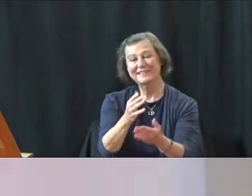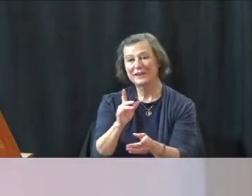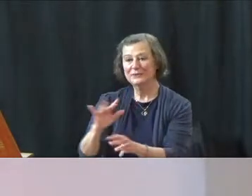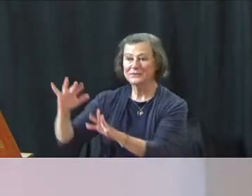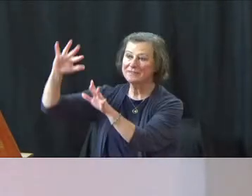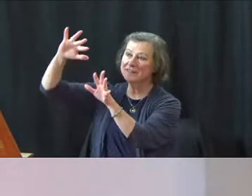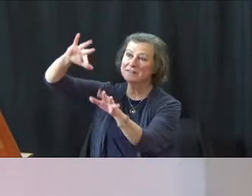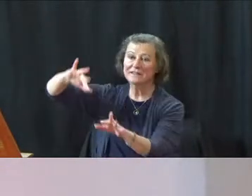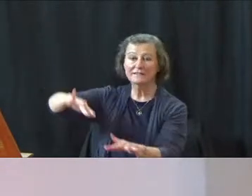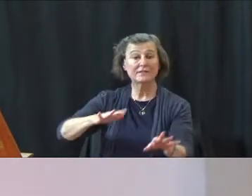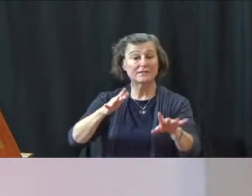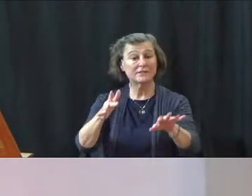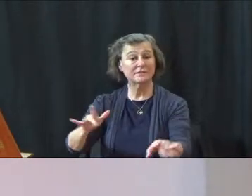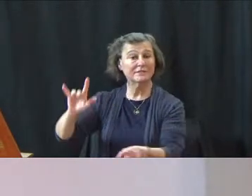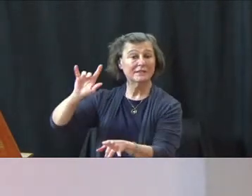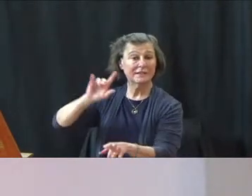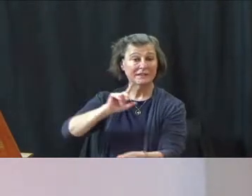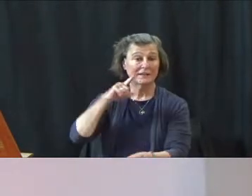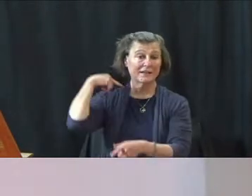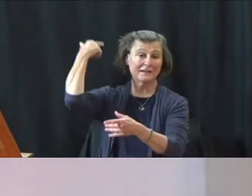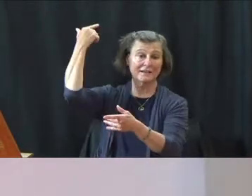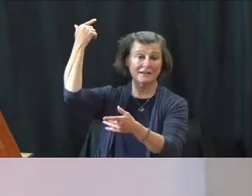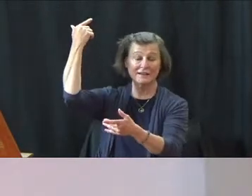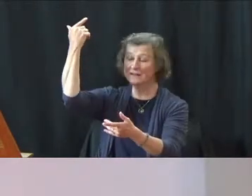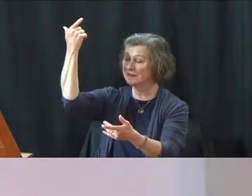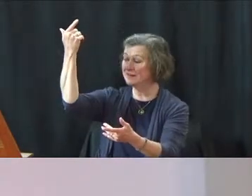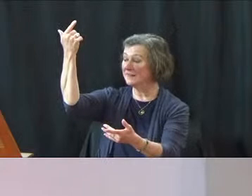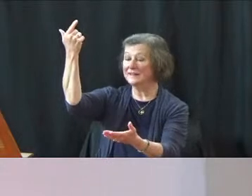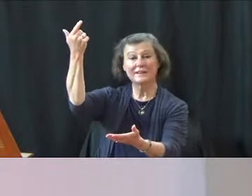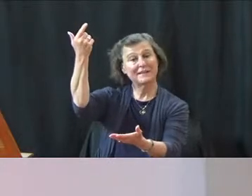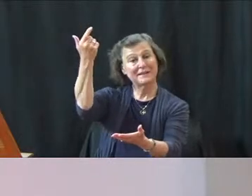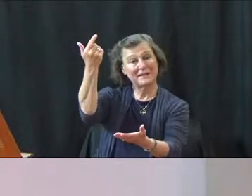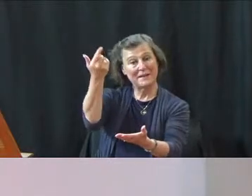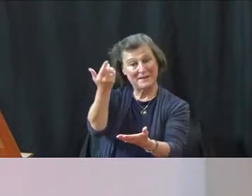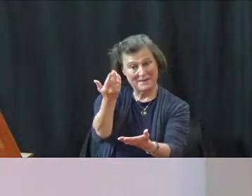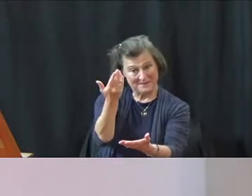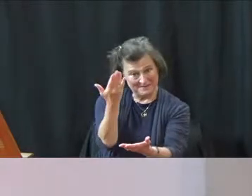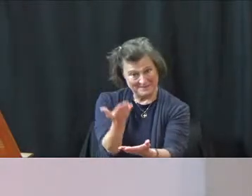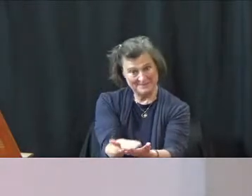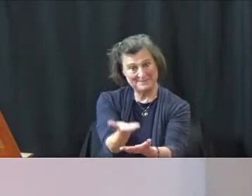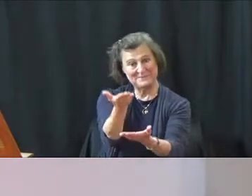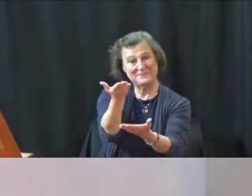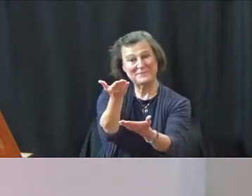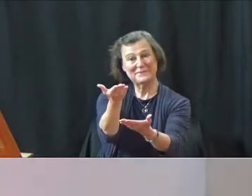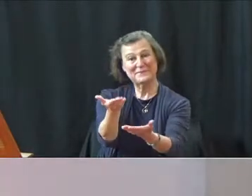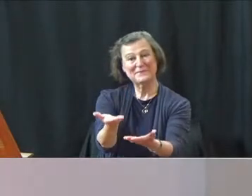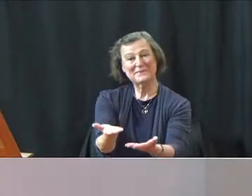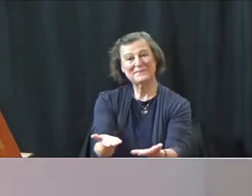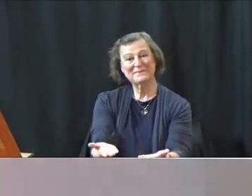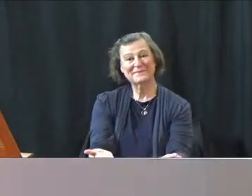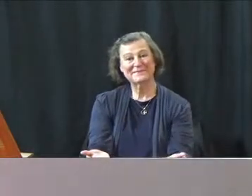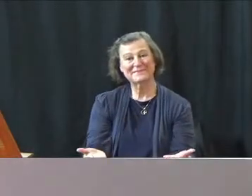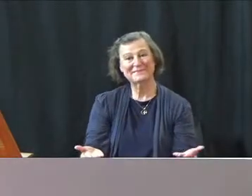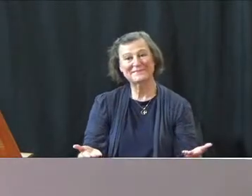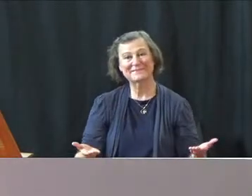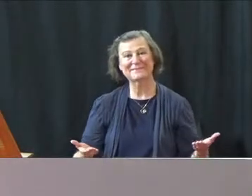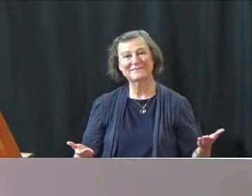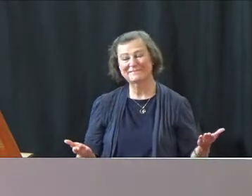How graceful she came in!